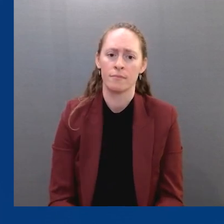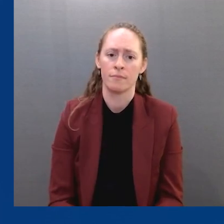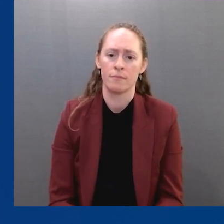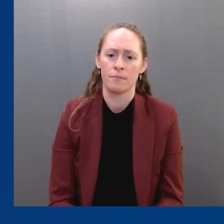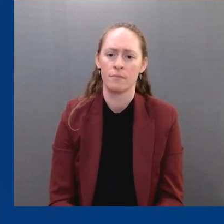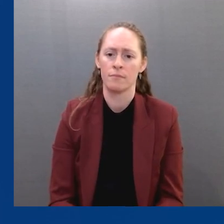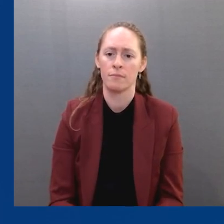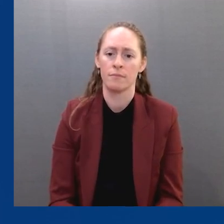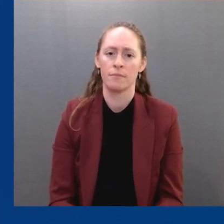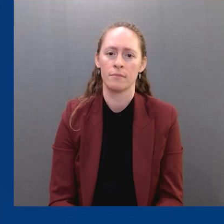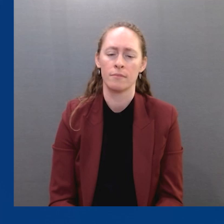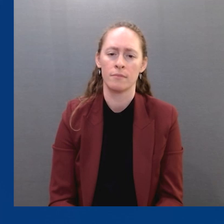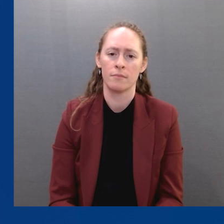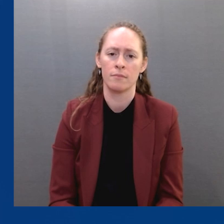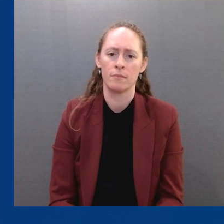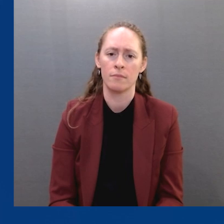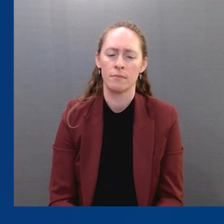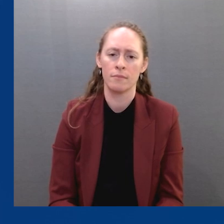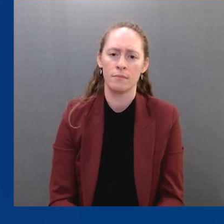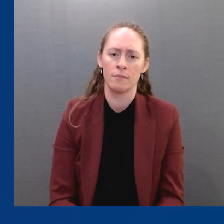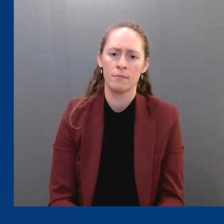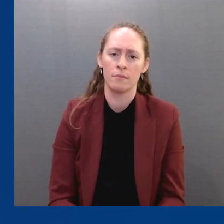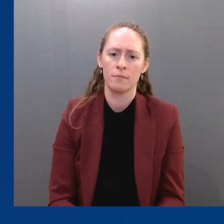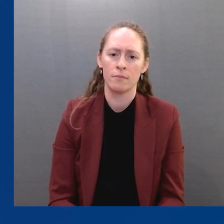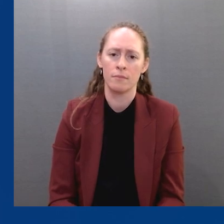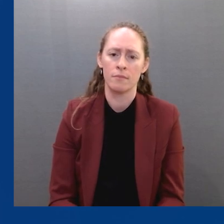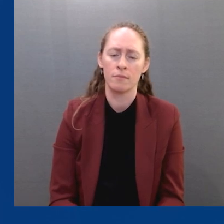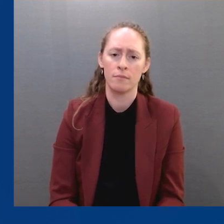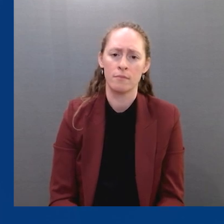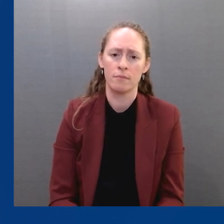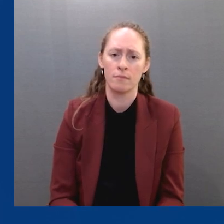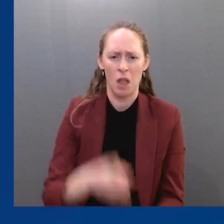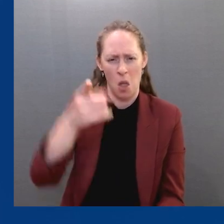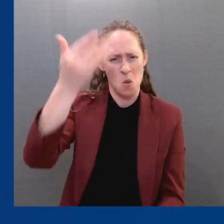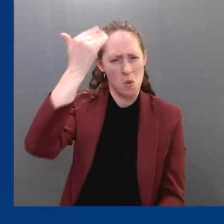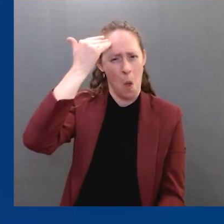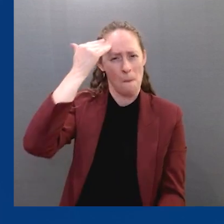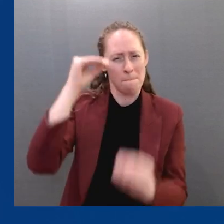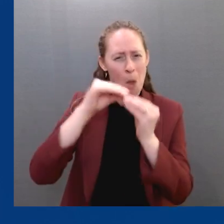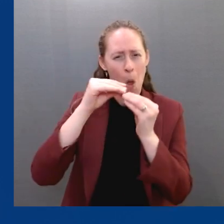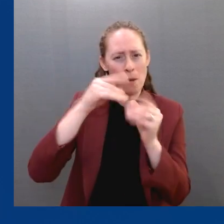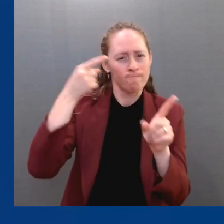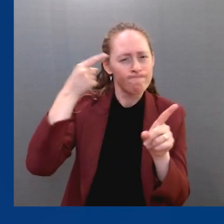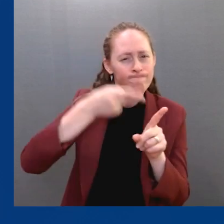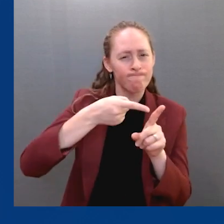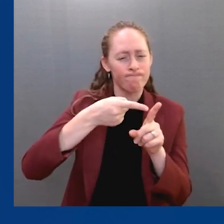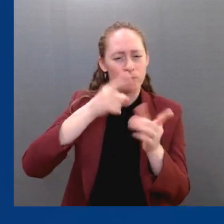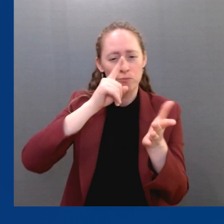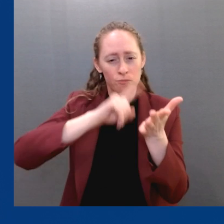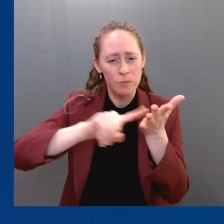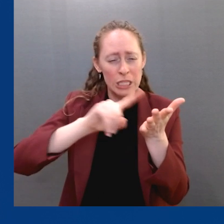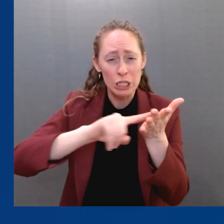and tracking very closely the great science that's been happening here. Dr. Fauci: Well, there are certainly advances being made.